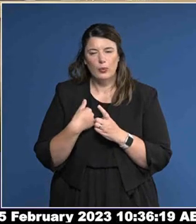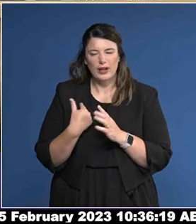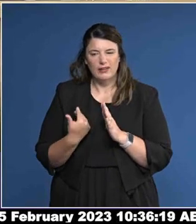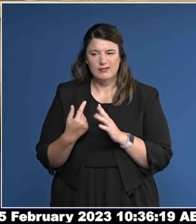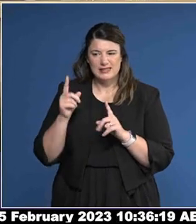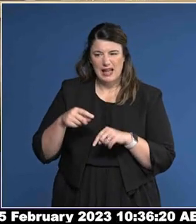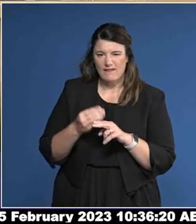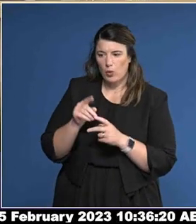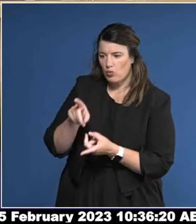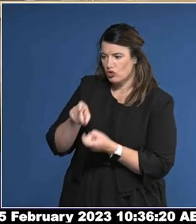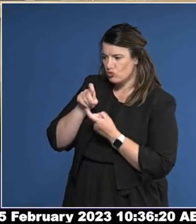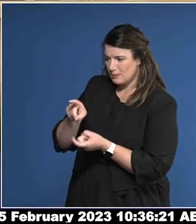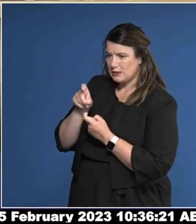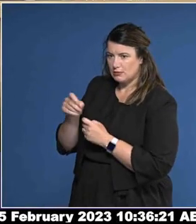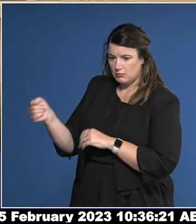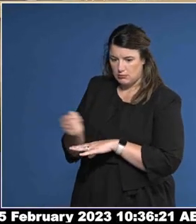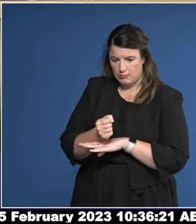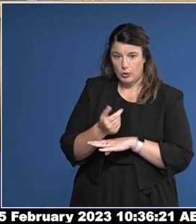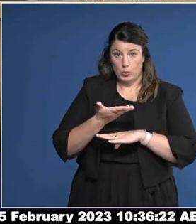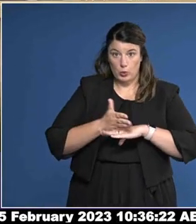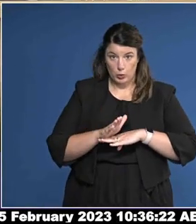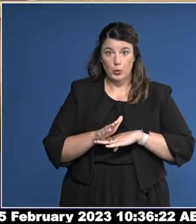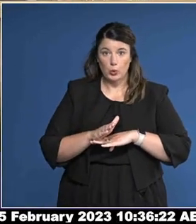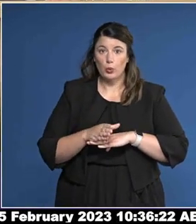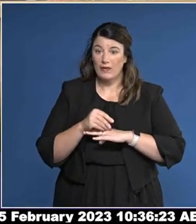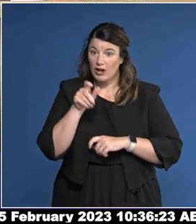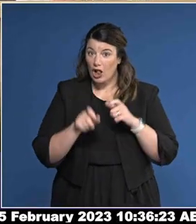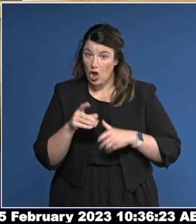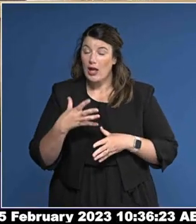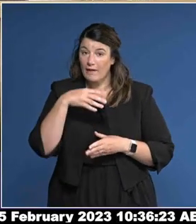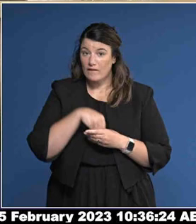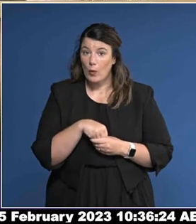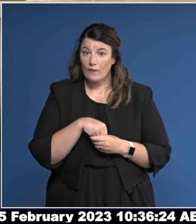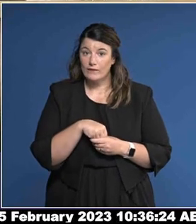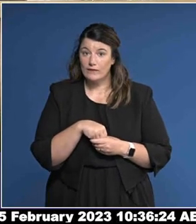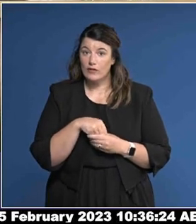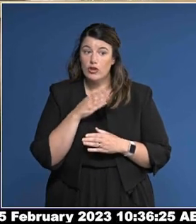framework, is that we actually have clients who are involved through videos and podcasts